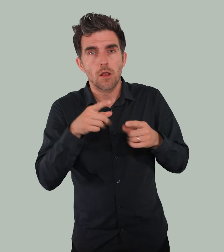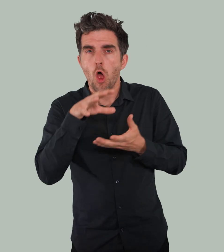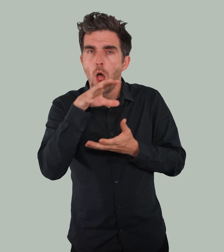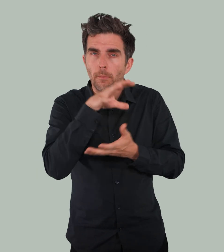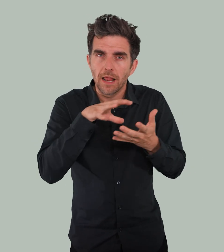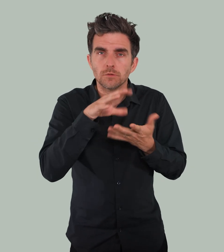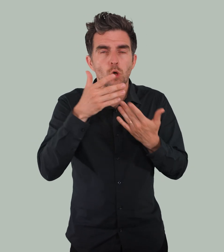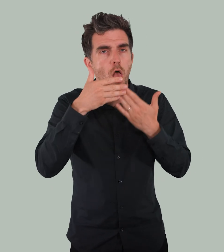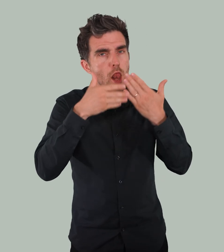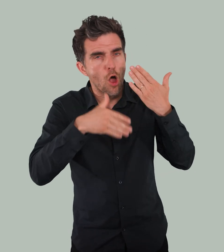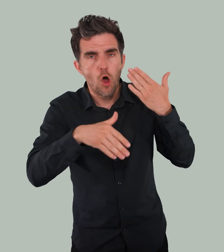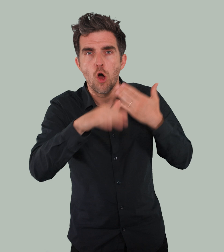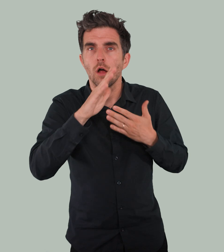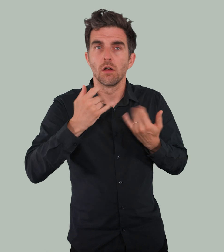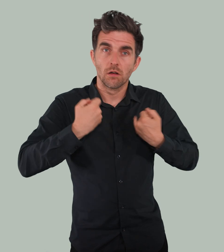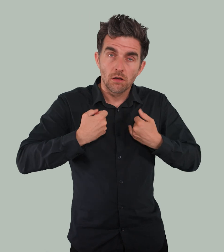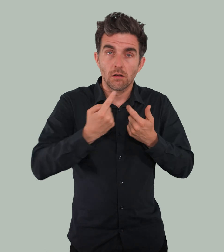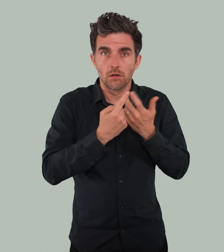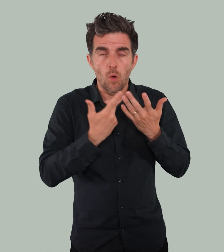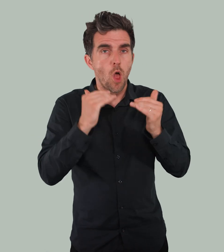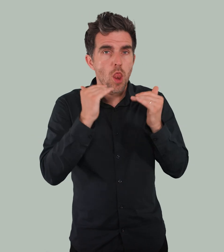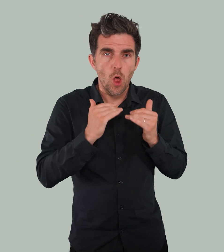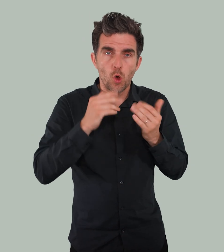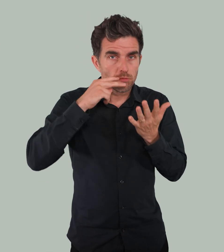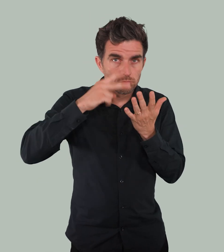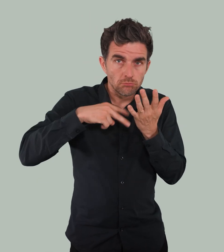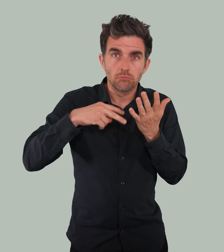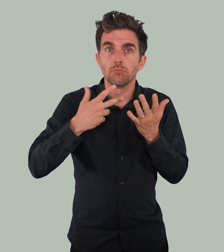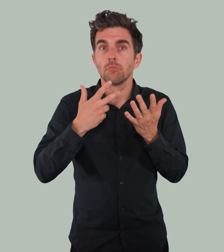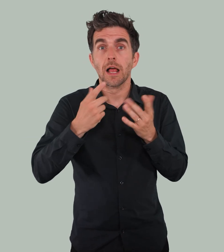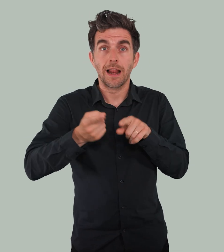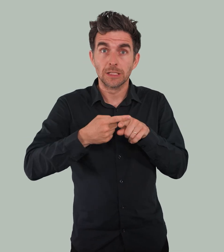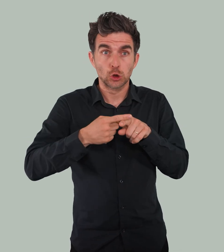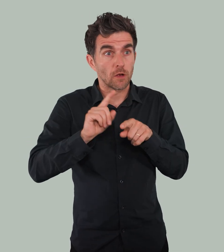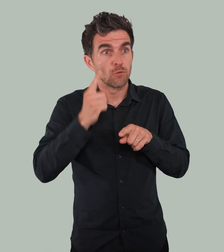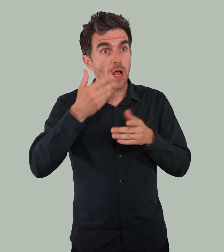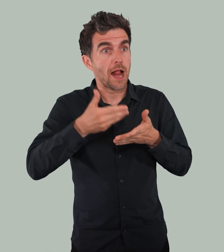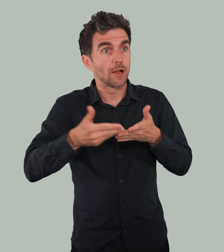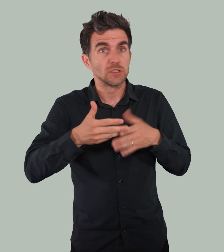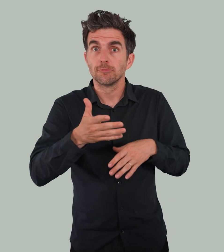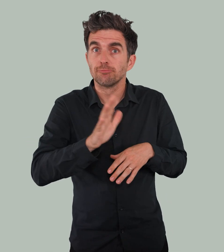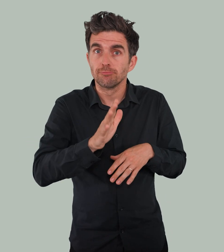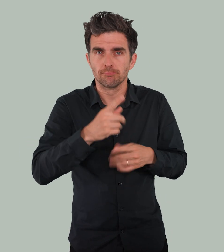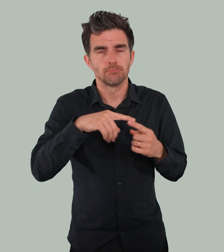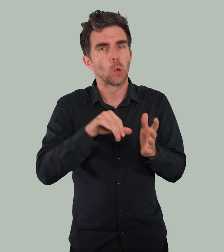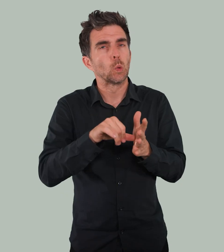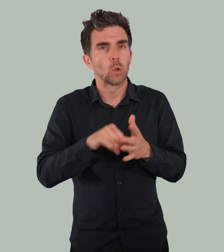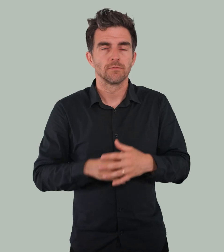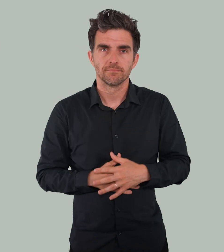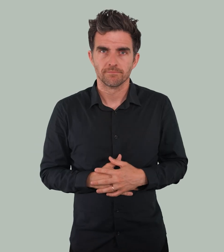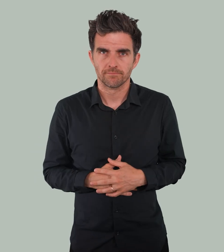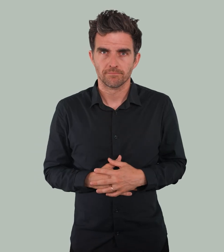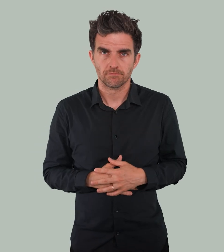with complex or long term conditions, lower levels of literacy, or where English is not a first language.